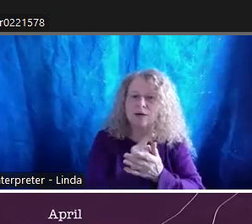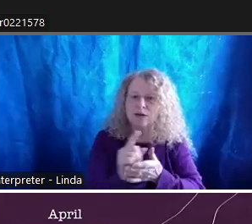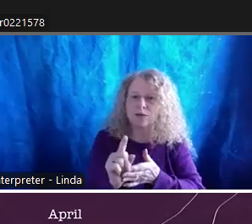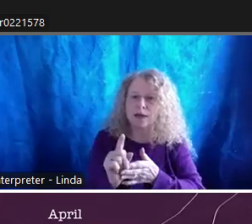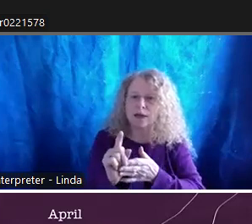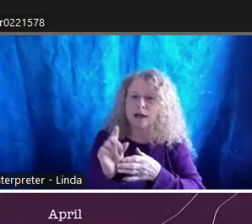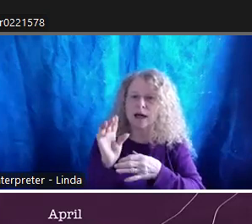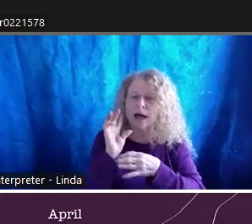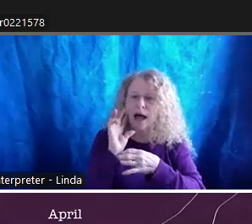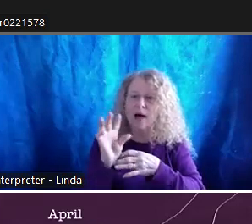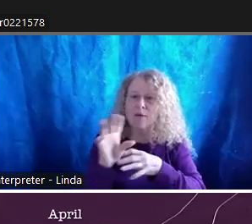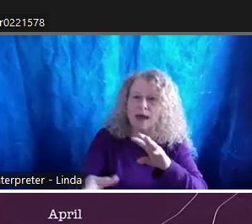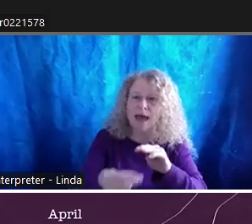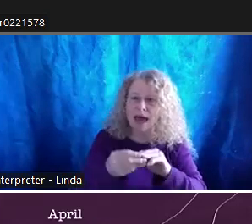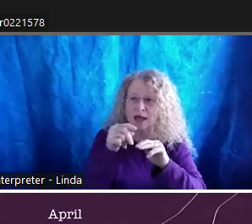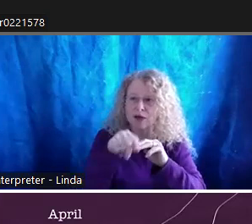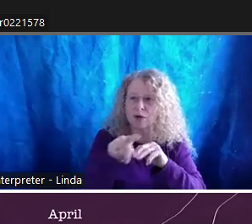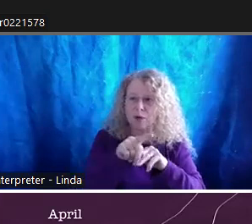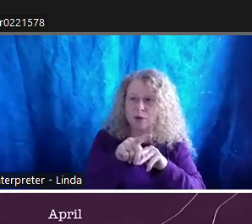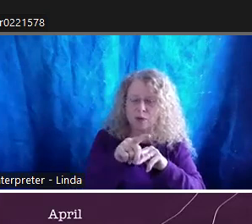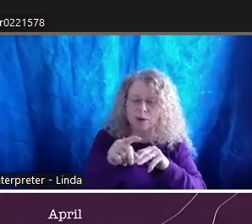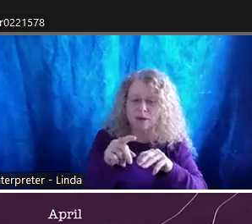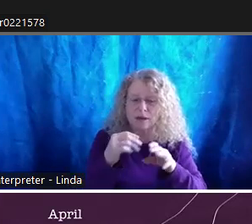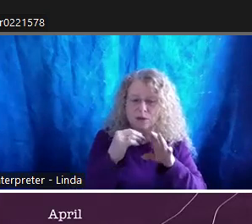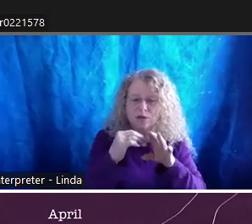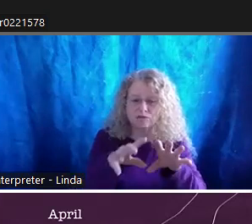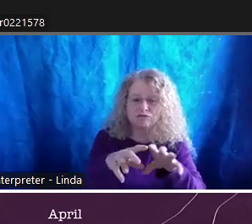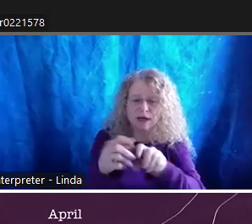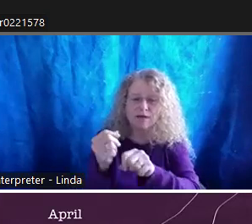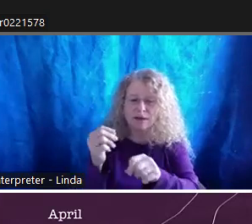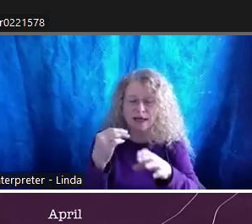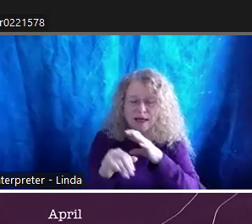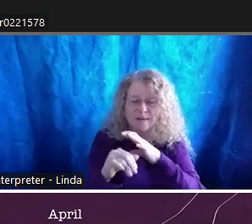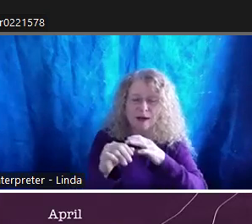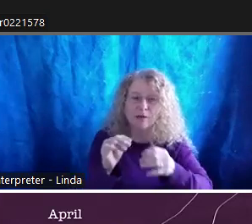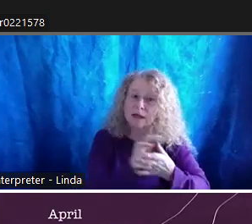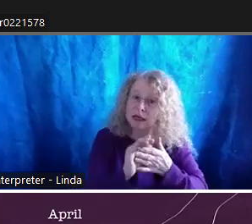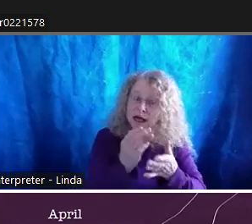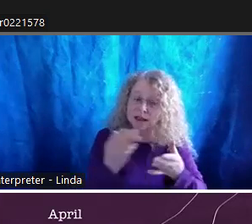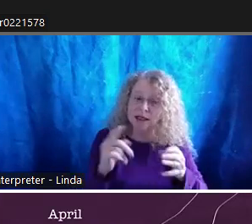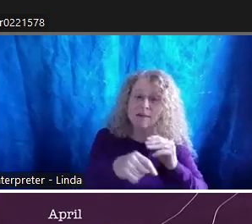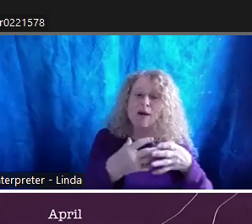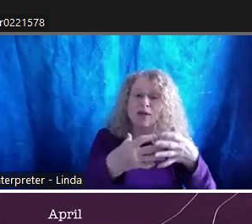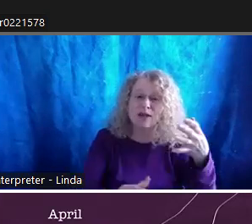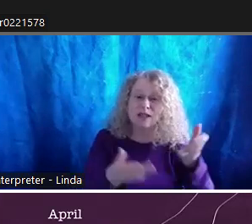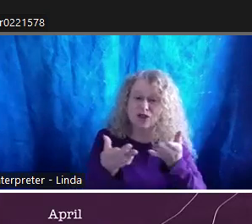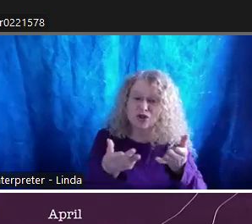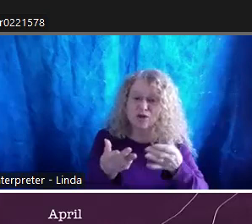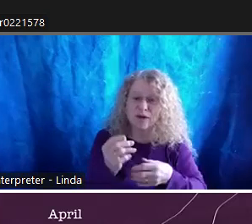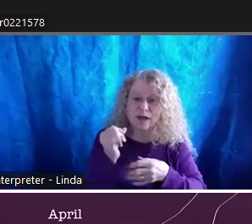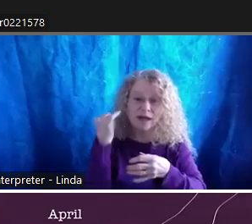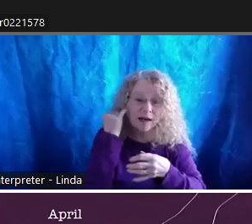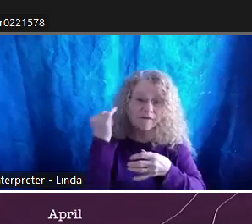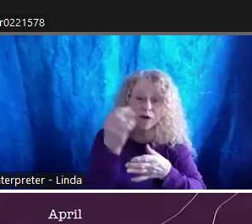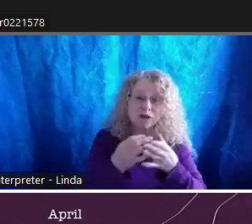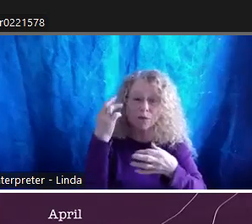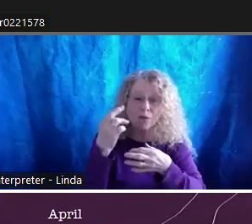THE NICE THING ABOUT THIS LISTSERV IS IF FOR SOME REASON YOU DETERMINE YOU DON'T NEED TO